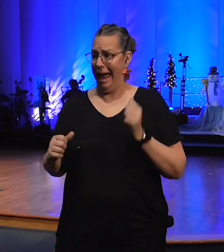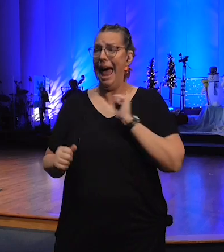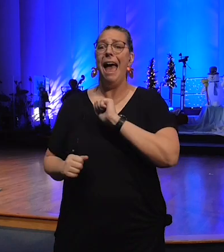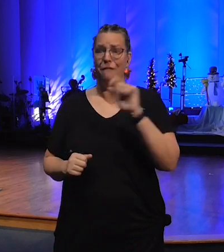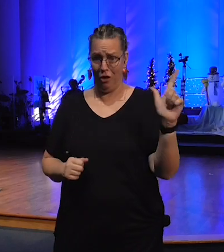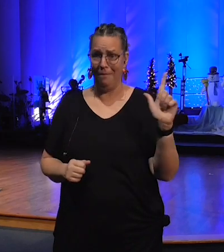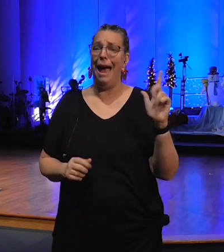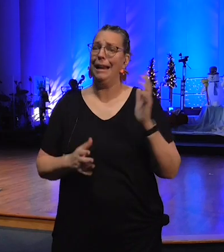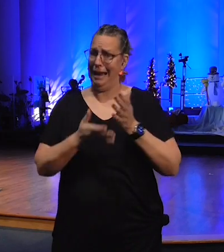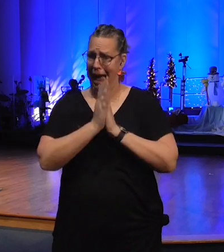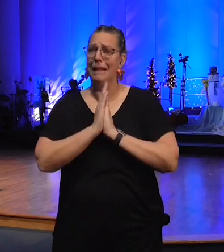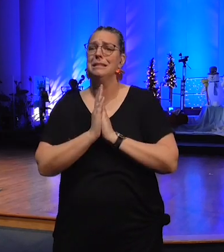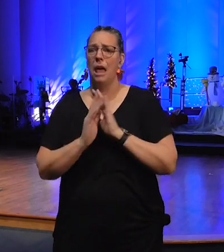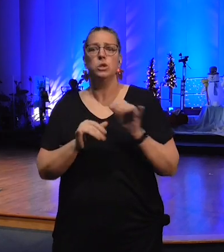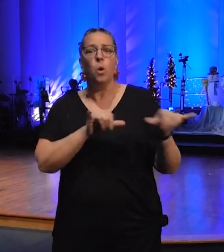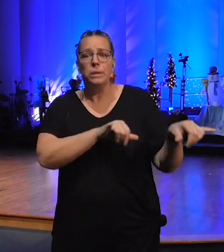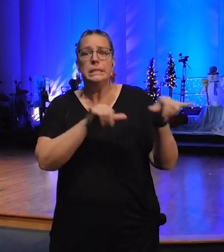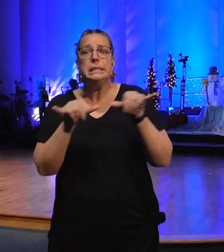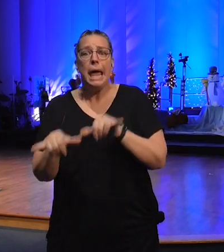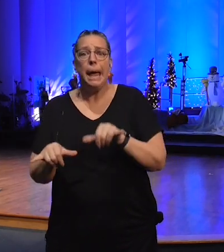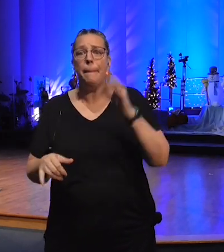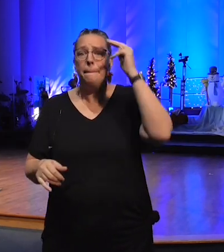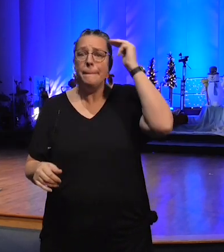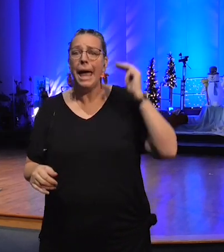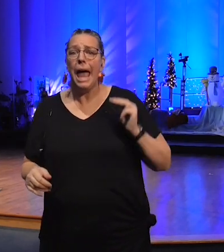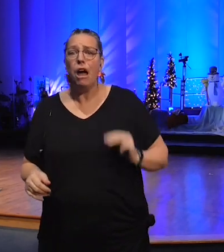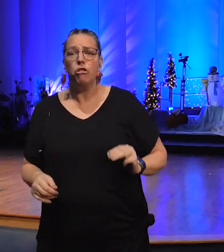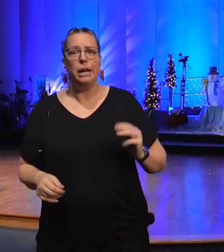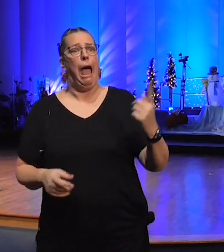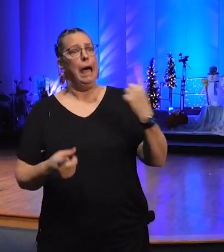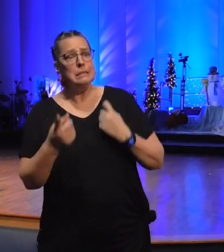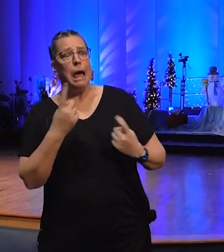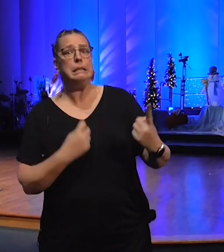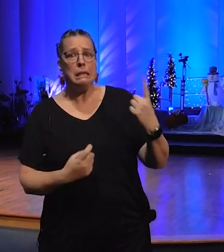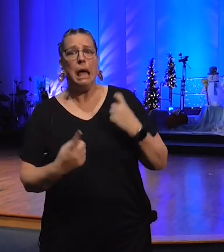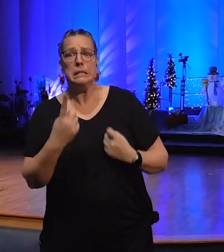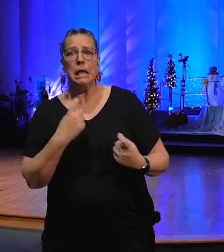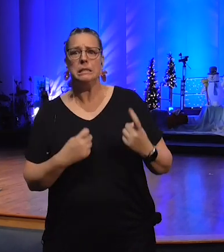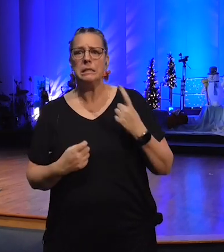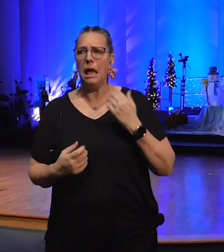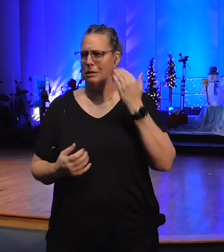did the baby weigh everybody asks that everybody asks that and so the same thing was happen with